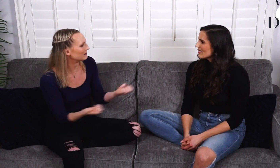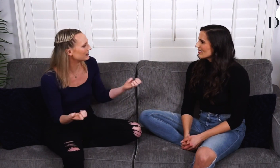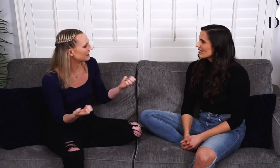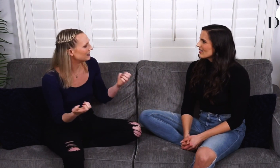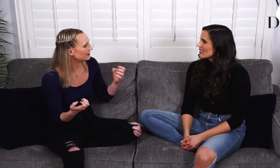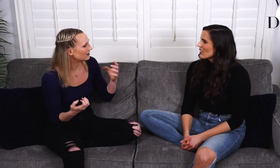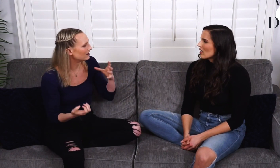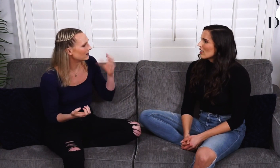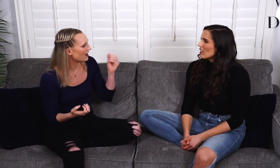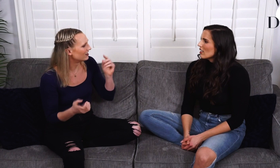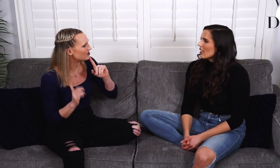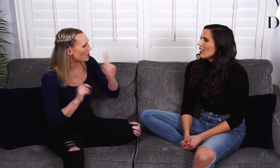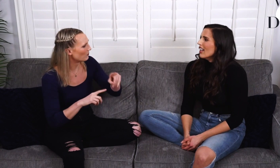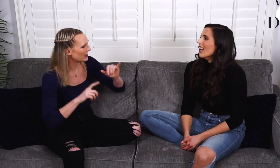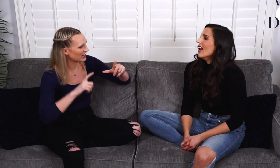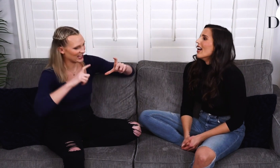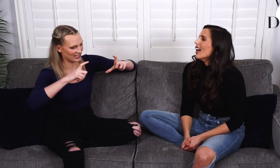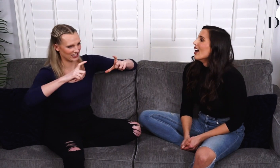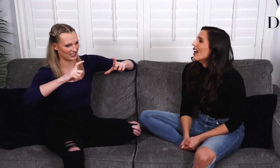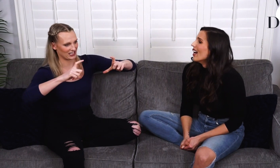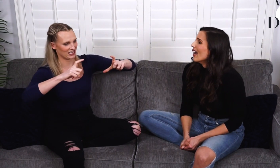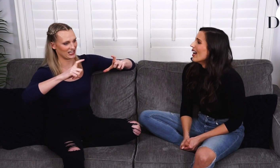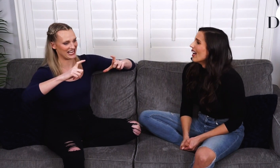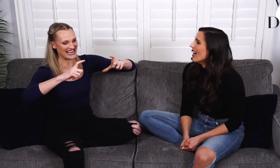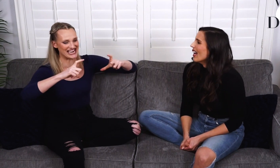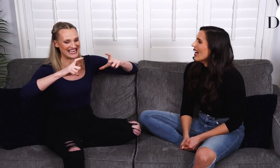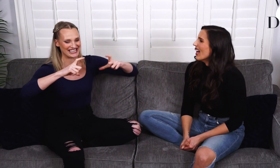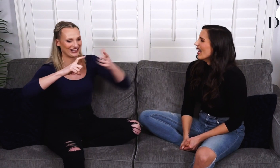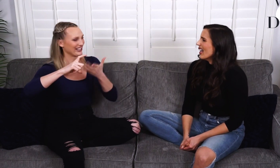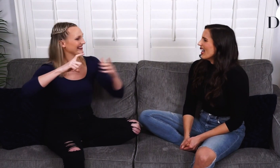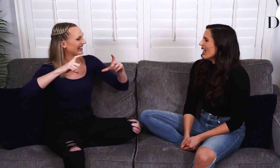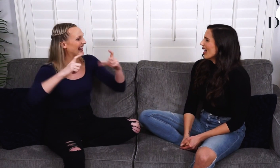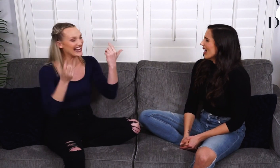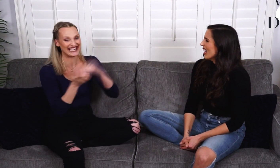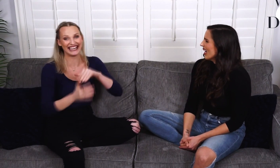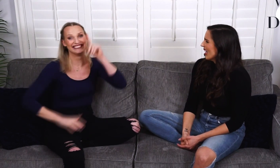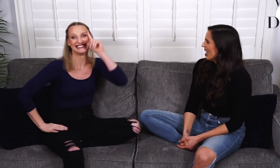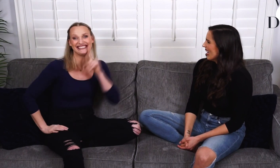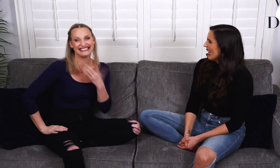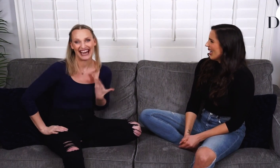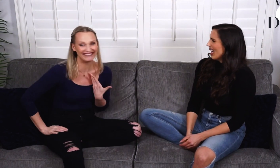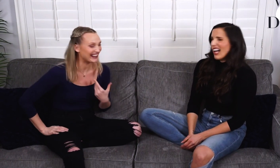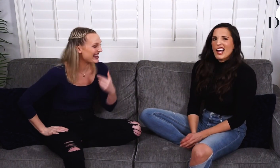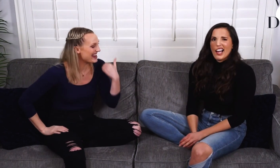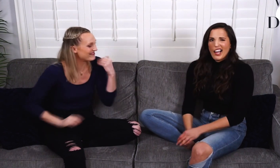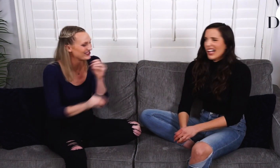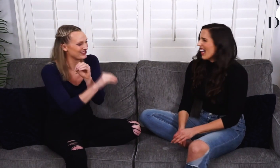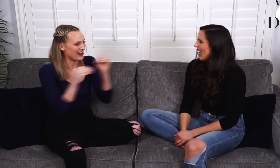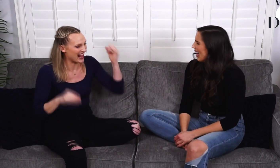equipment and we ordered this little... this big... circle thing? Again, I'm Deaf over here, so I